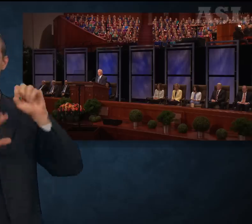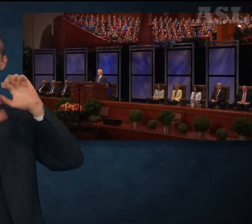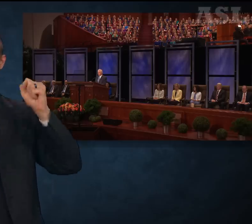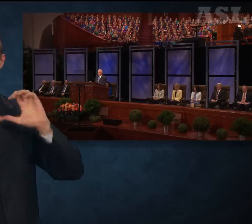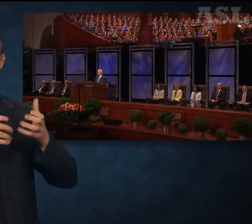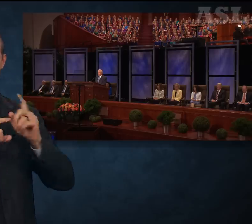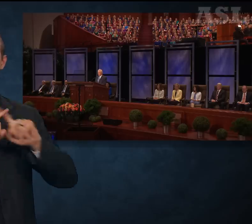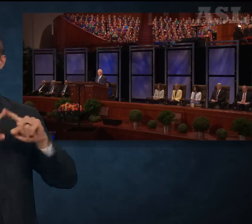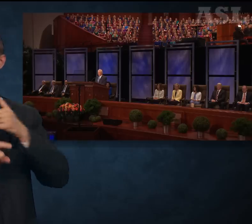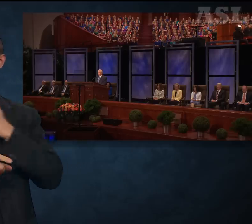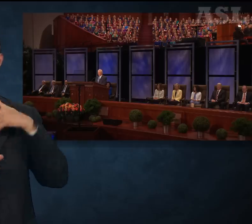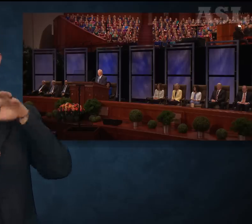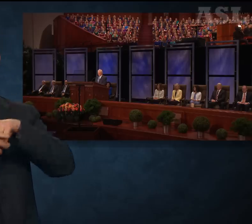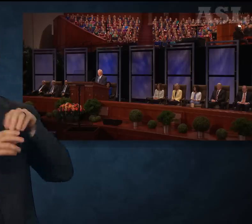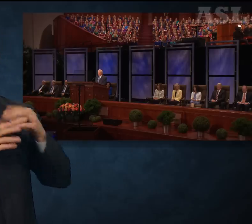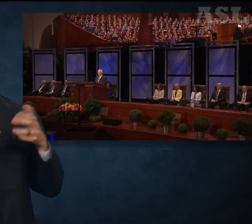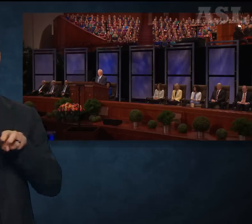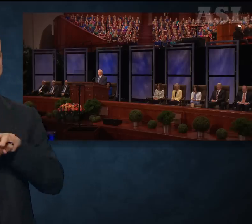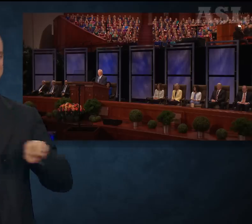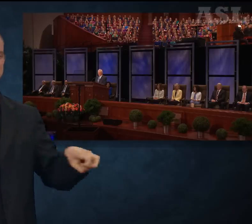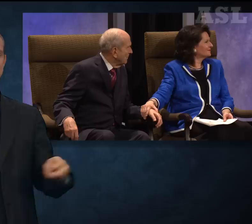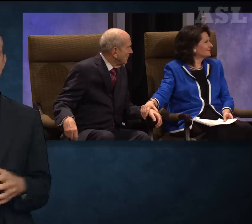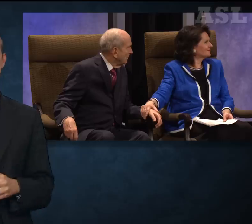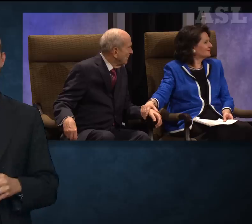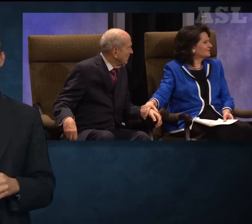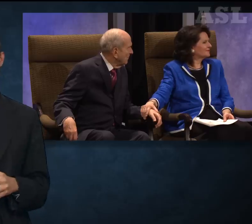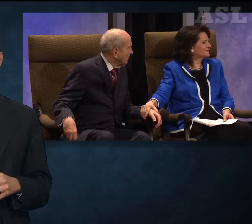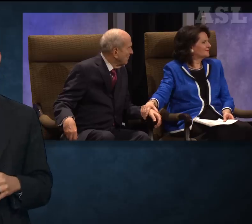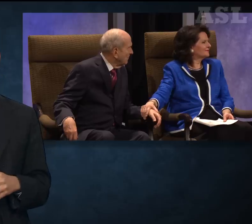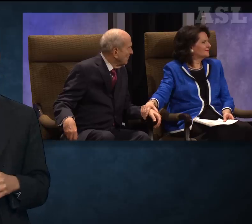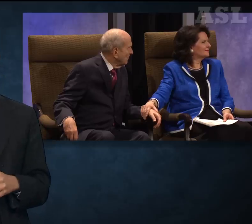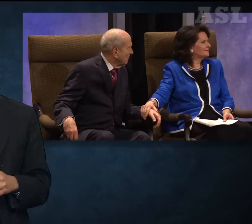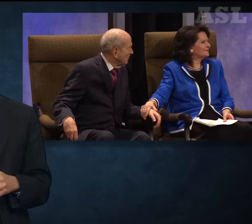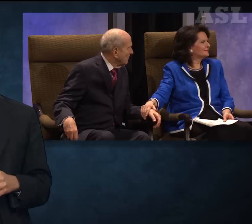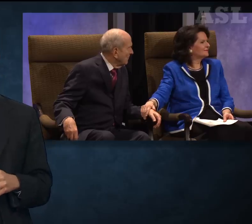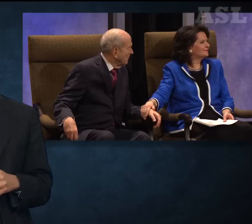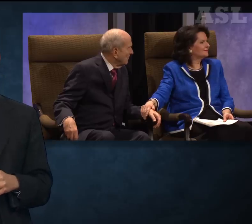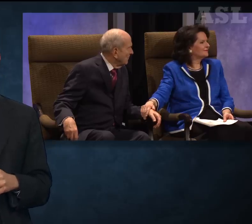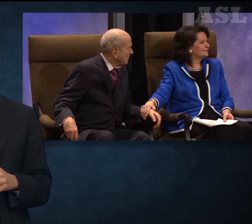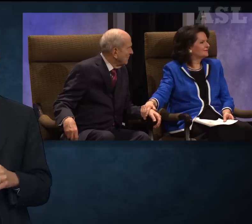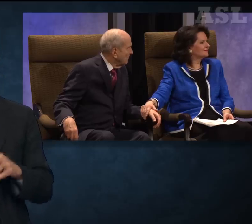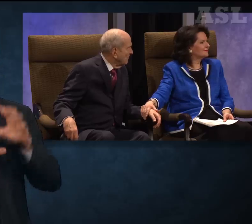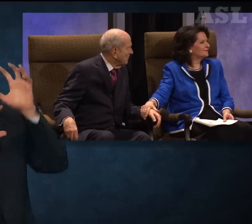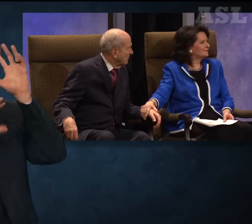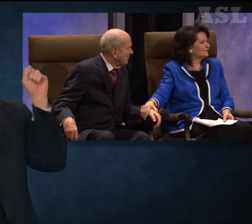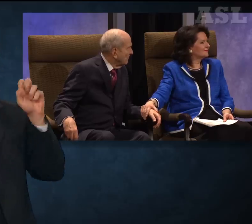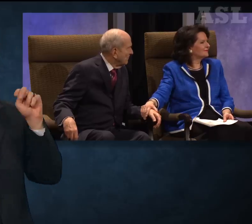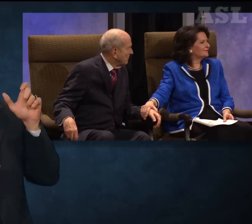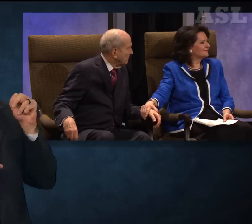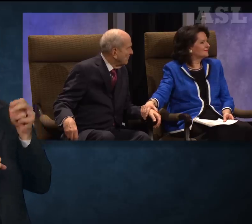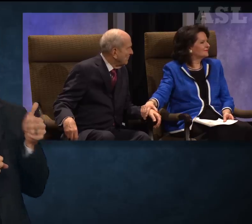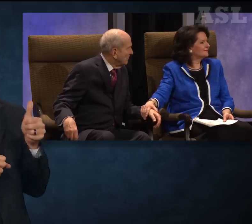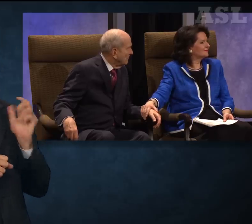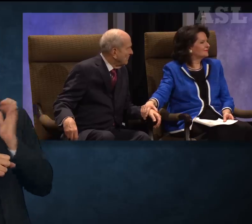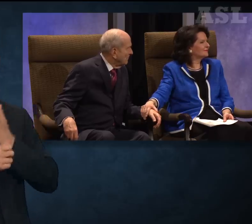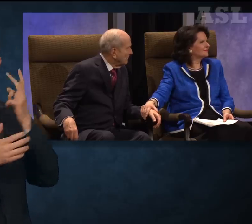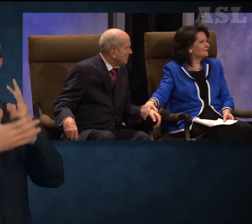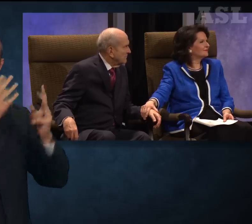THE YOUNG WOMEN, YOUNG MEN, AND SUNDAY SCHOOL GENERAL